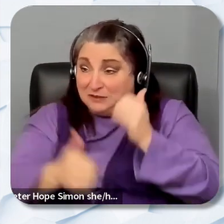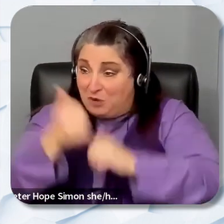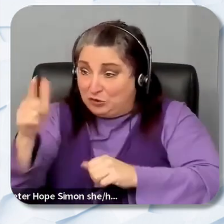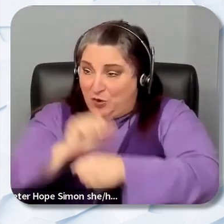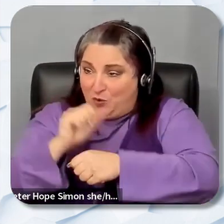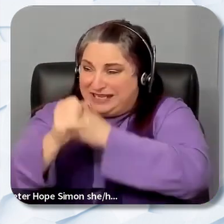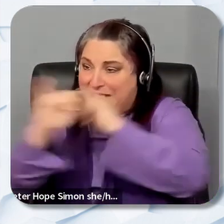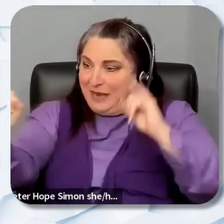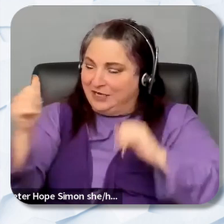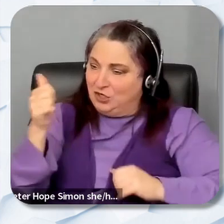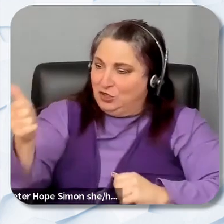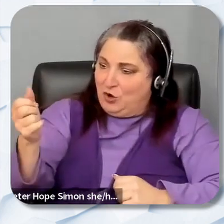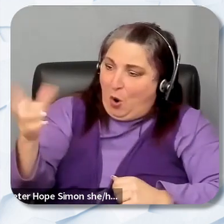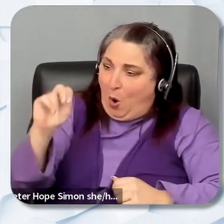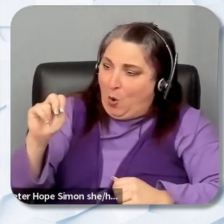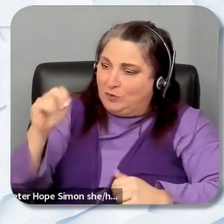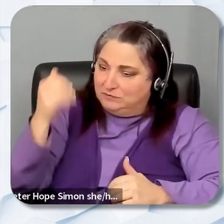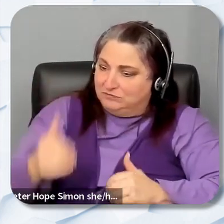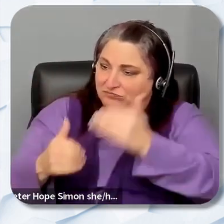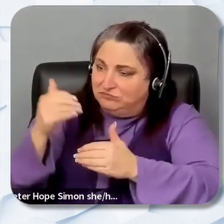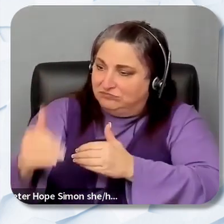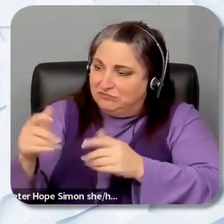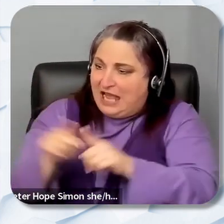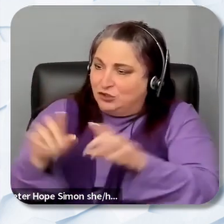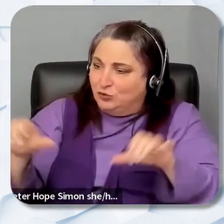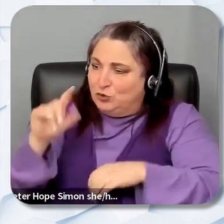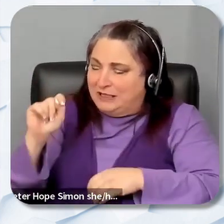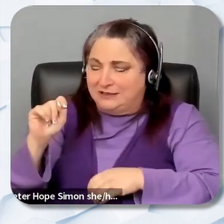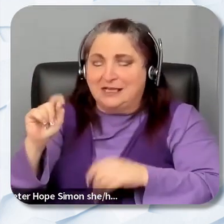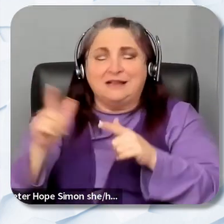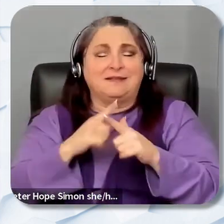at your own pace as you walk through it, and you'll be also implementing, and we'll be